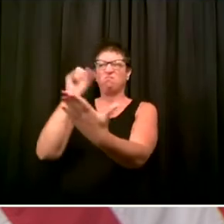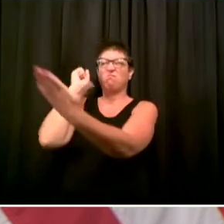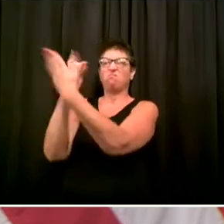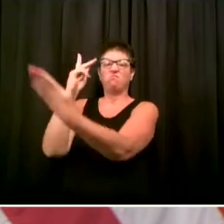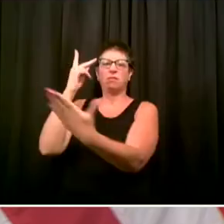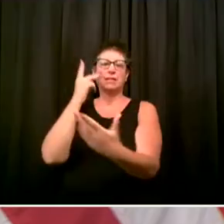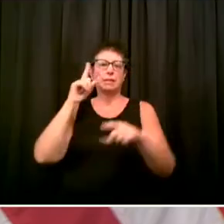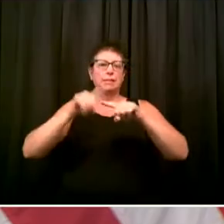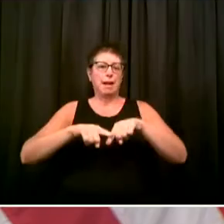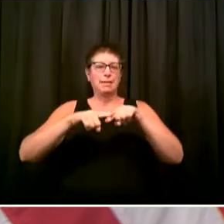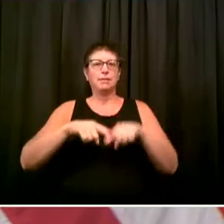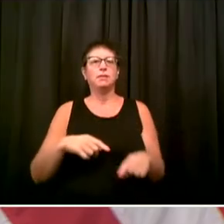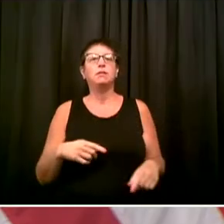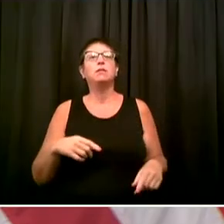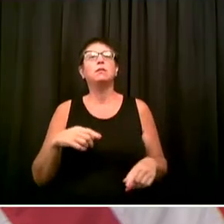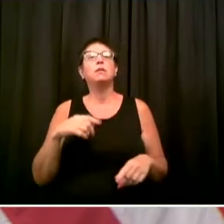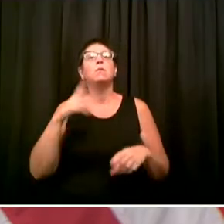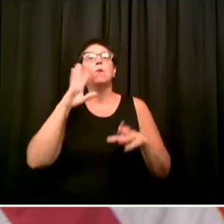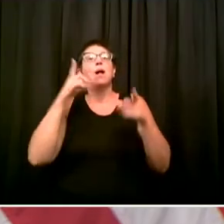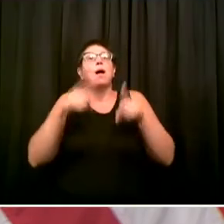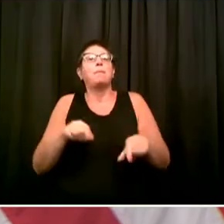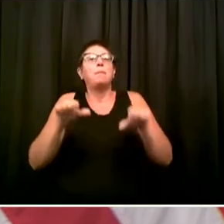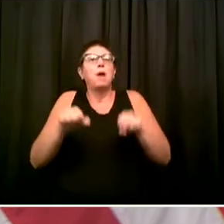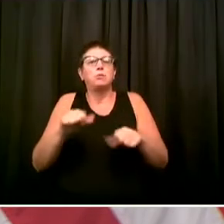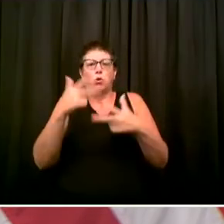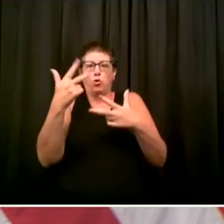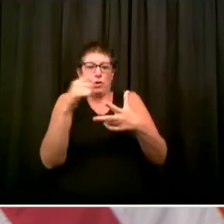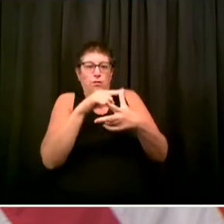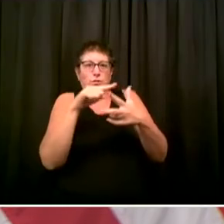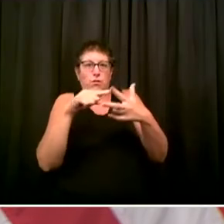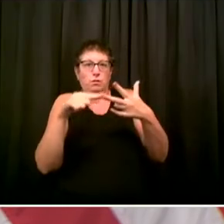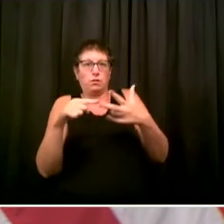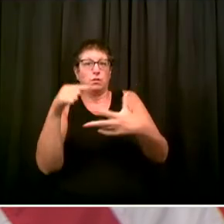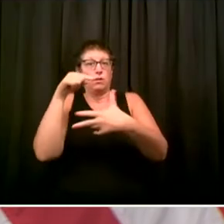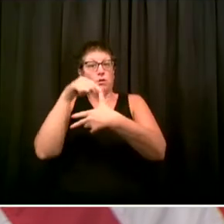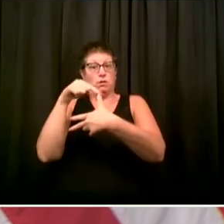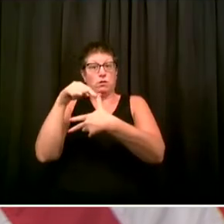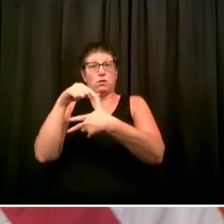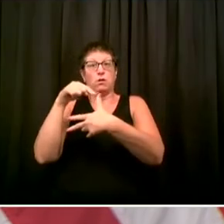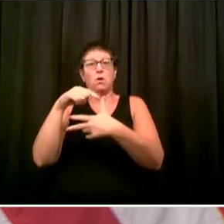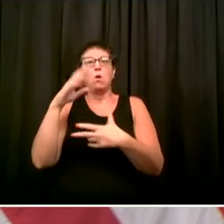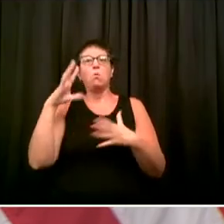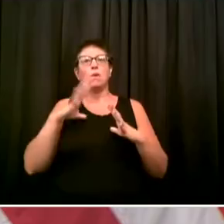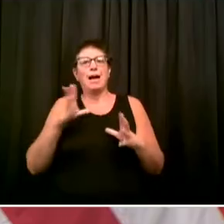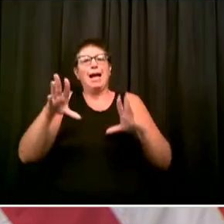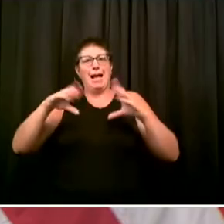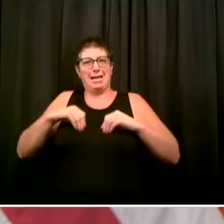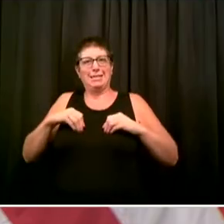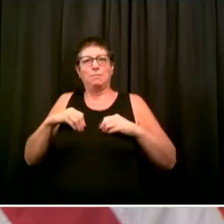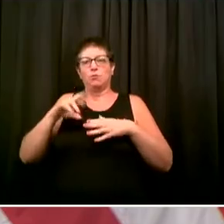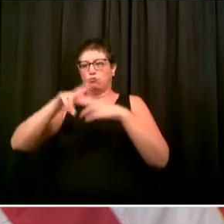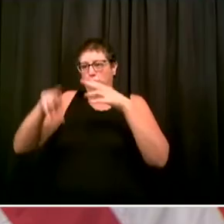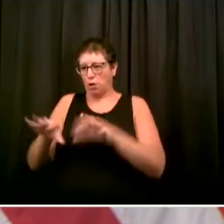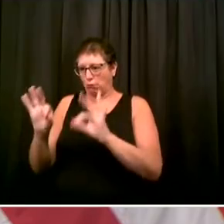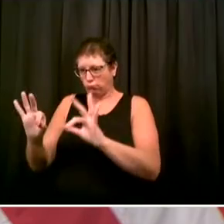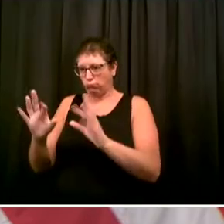THE SCHOOL IS READY TO GO WE HAVE BEEN WORK ON